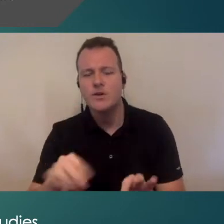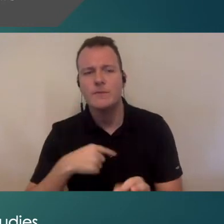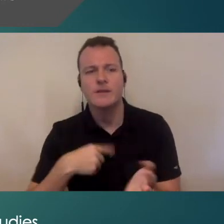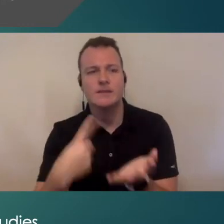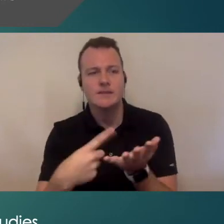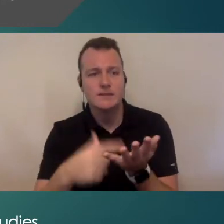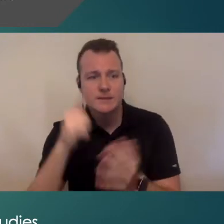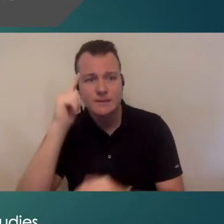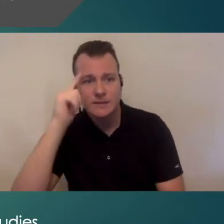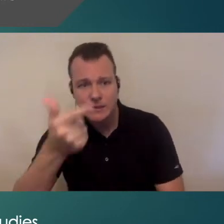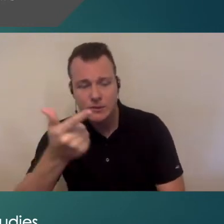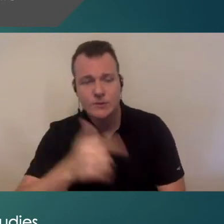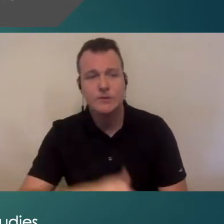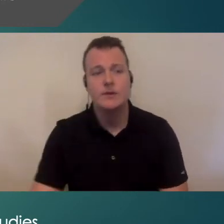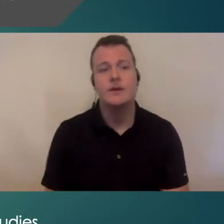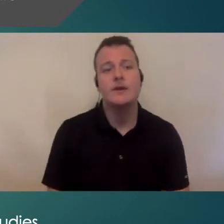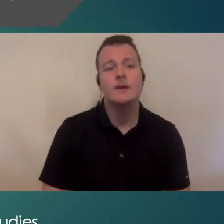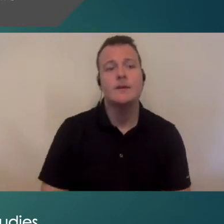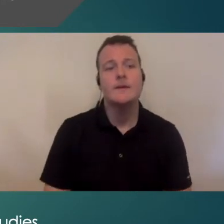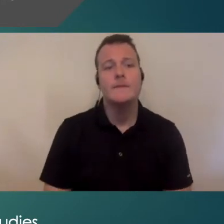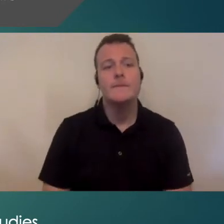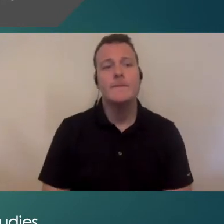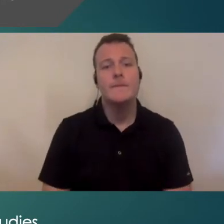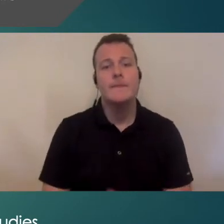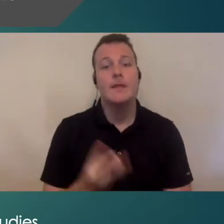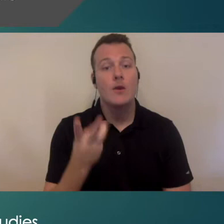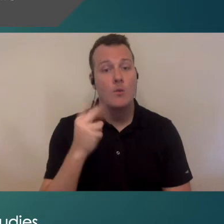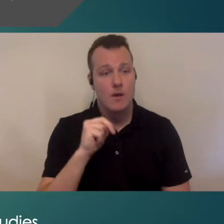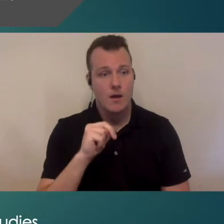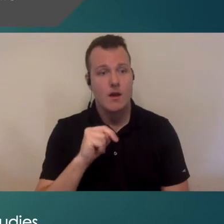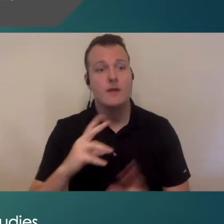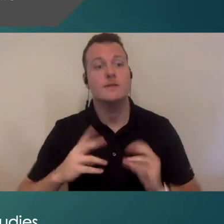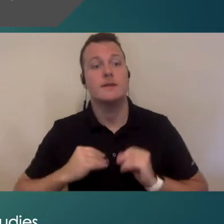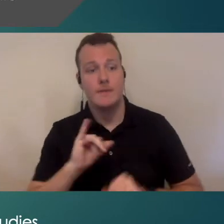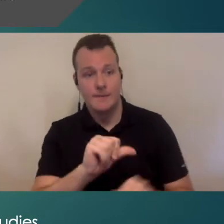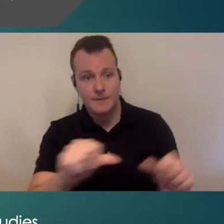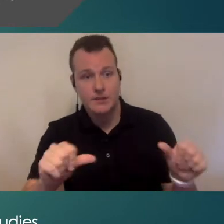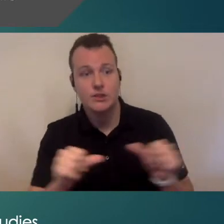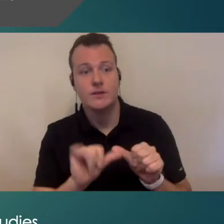discuss that later on when- the when I accept a position and that becomes